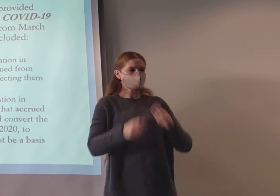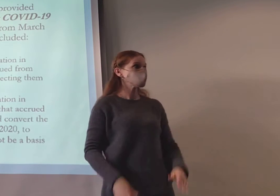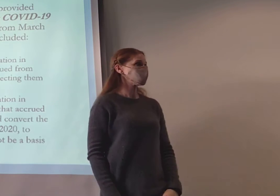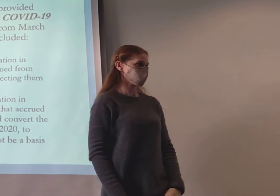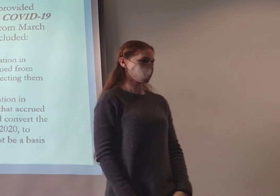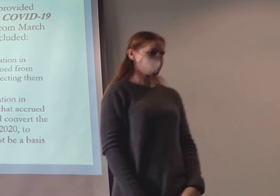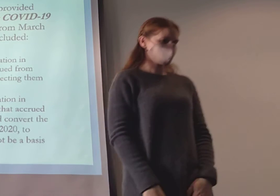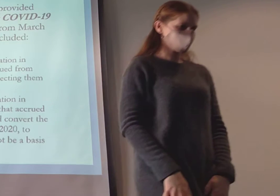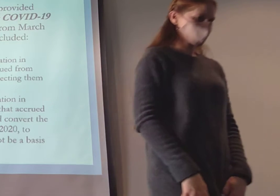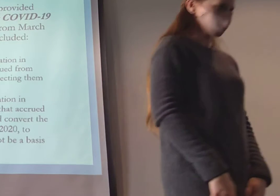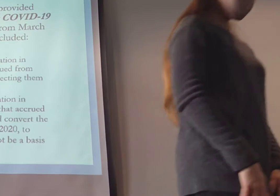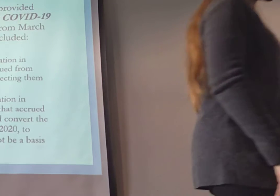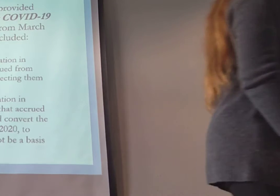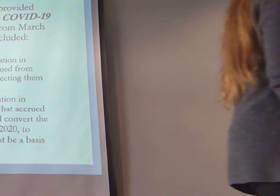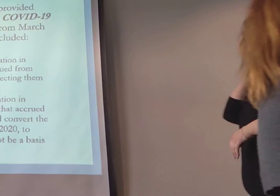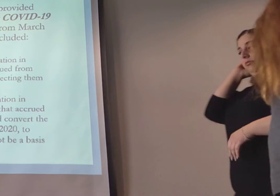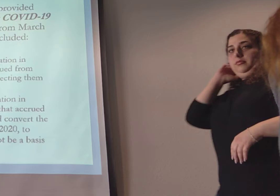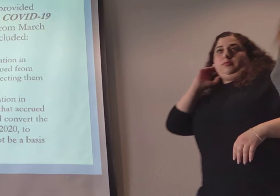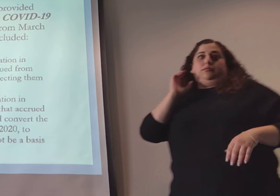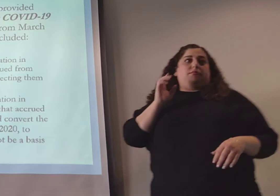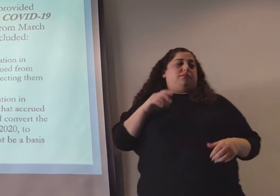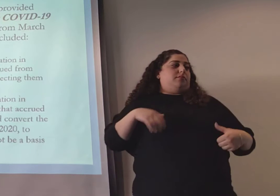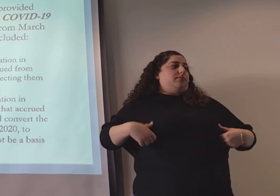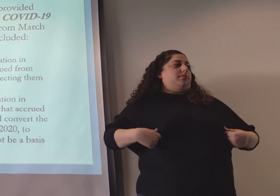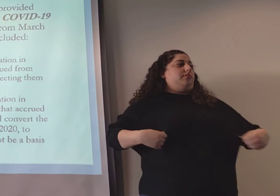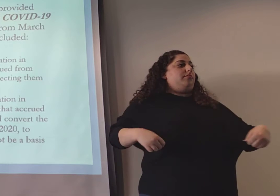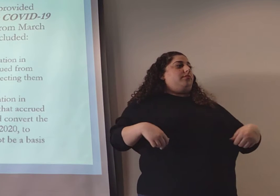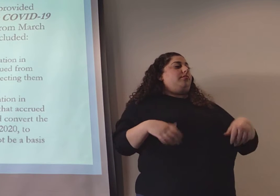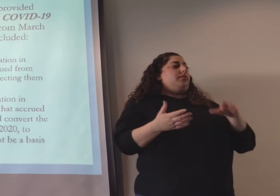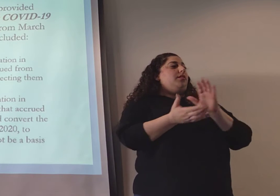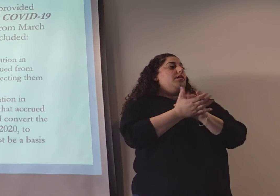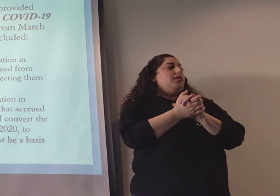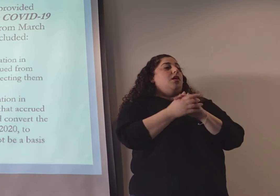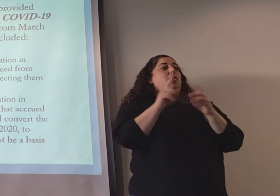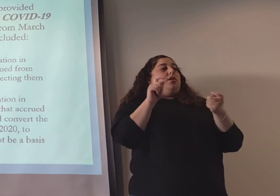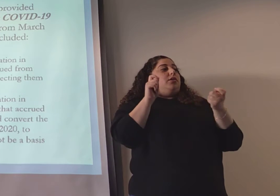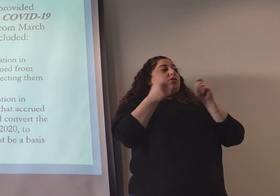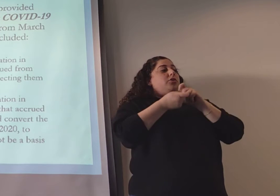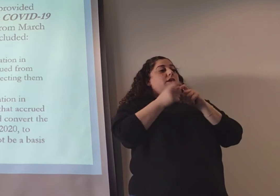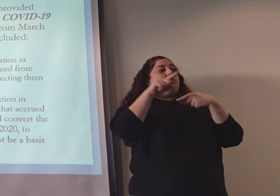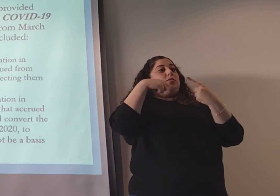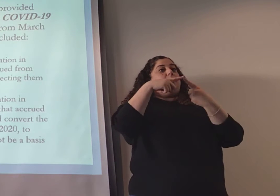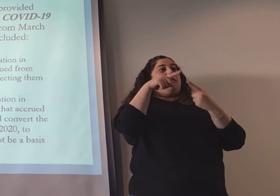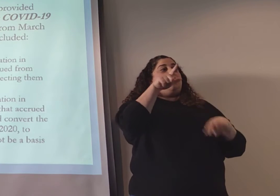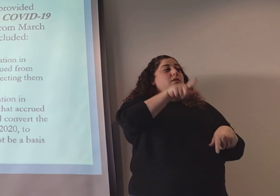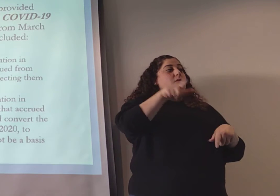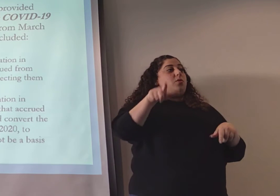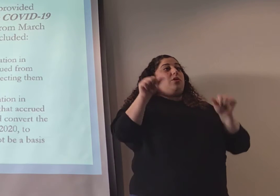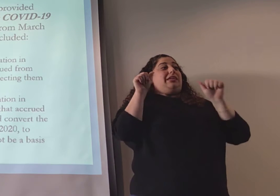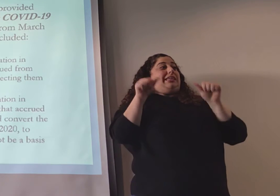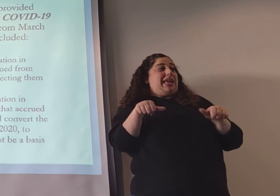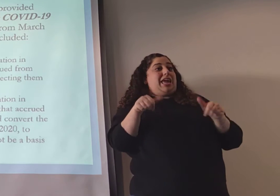They changed when a landlord could evict the tenants. And then they expired.